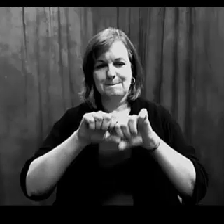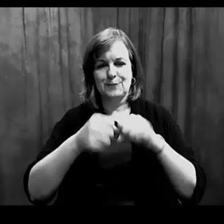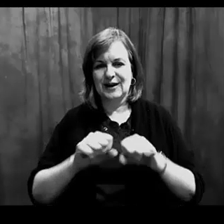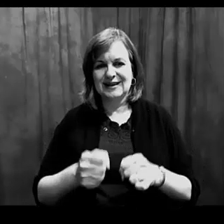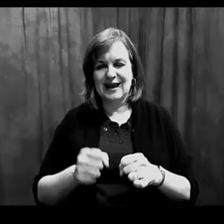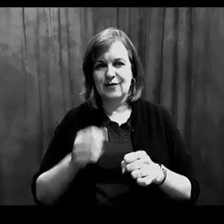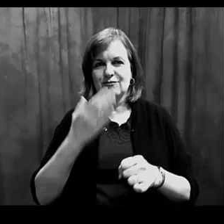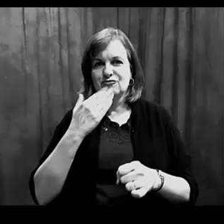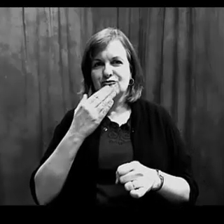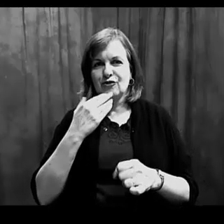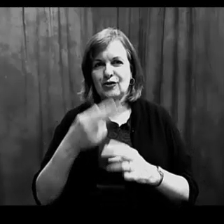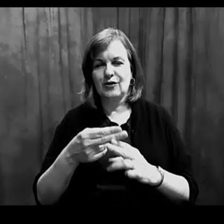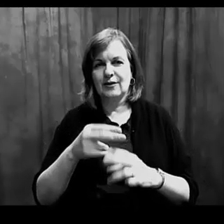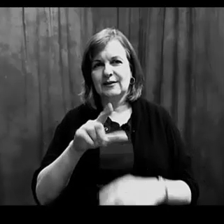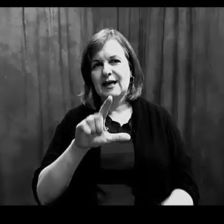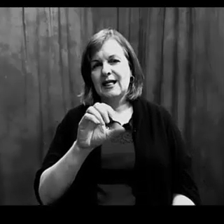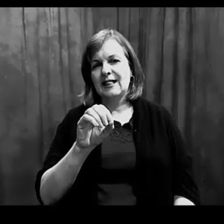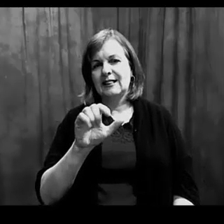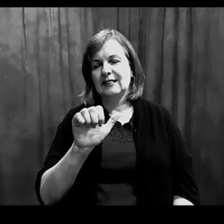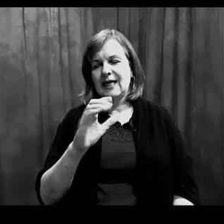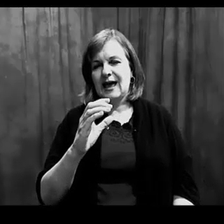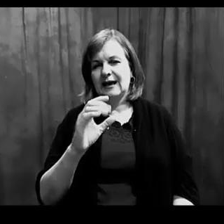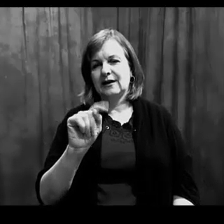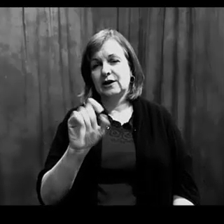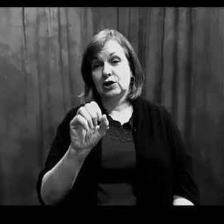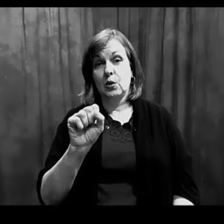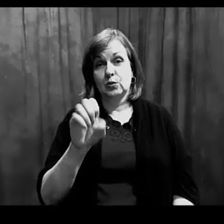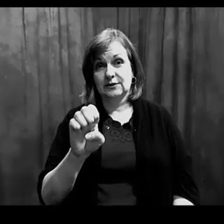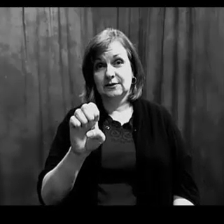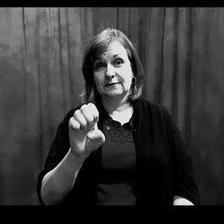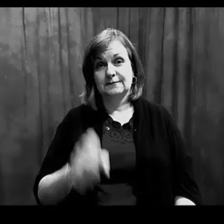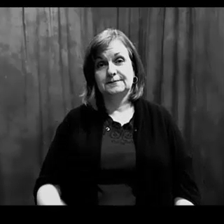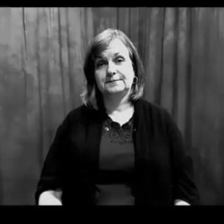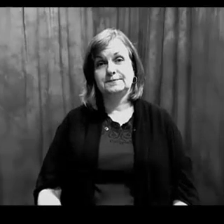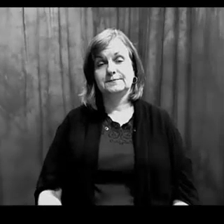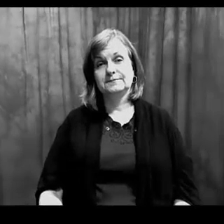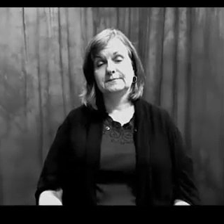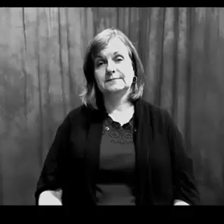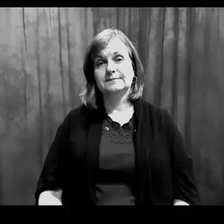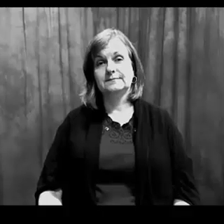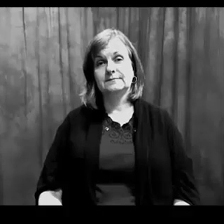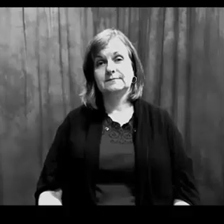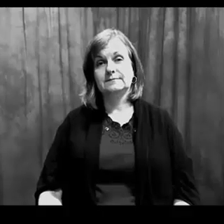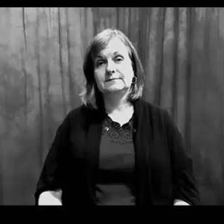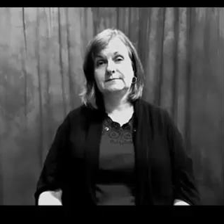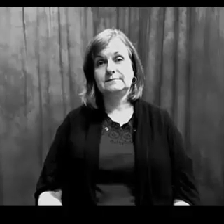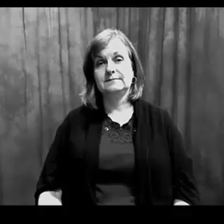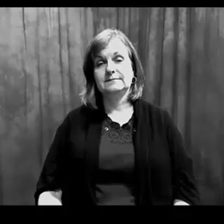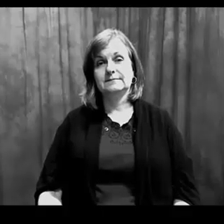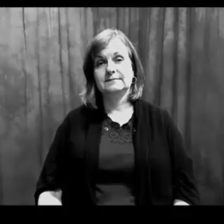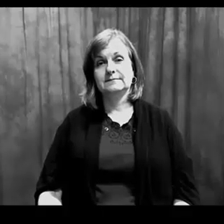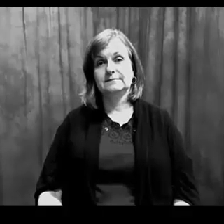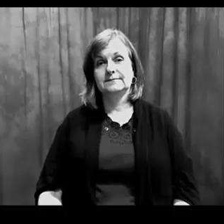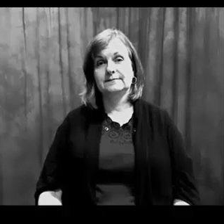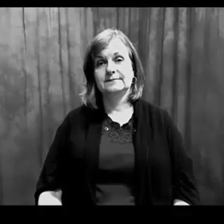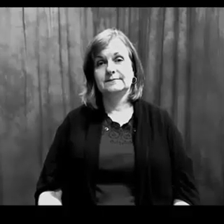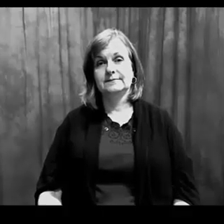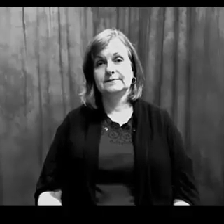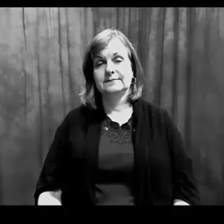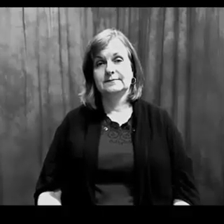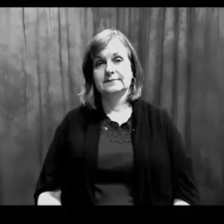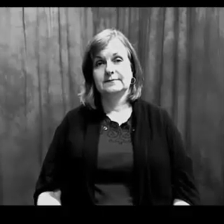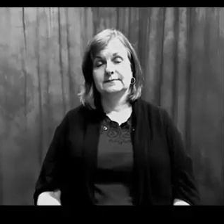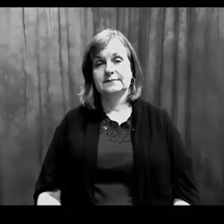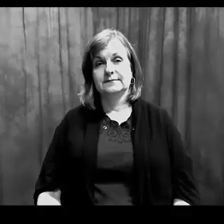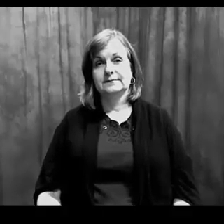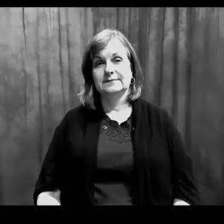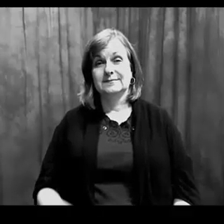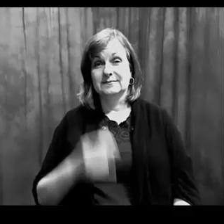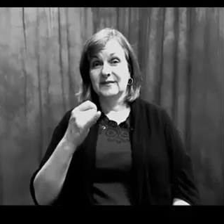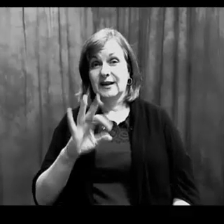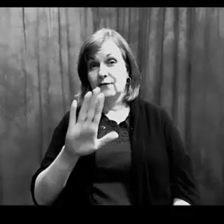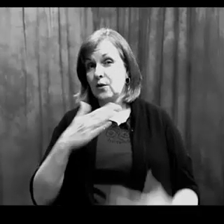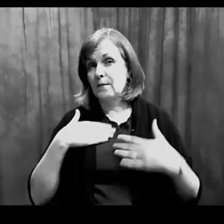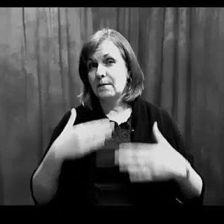lactose